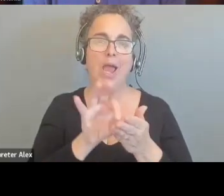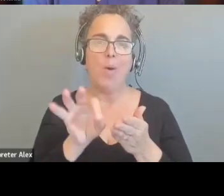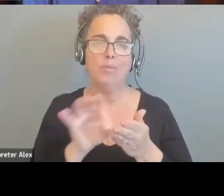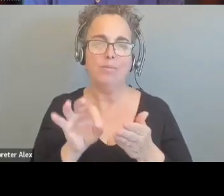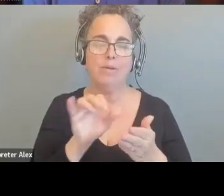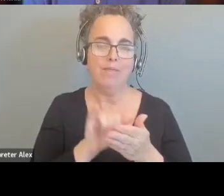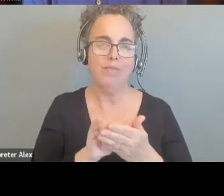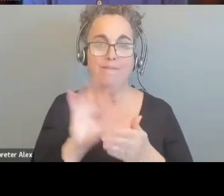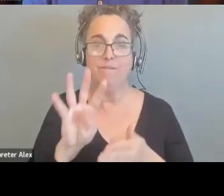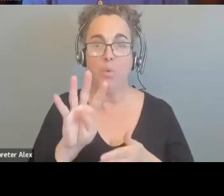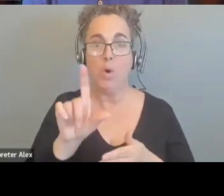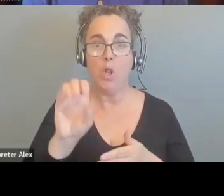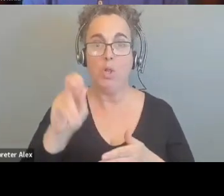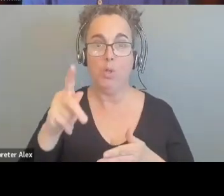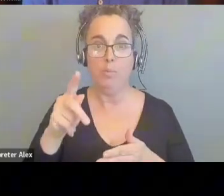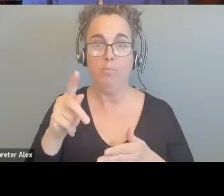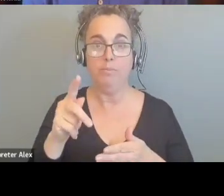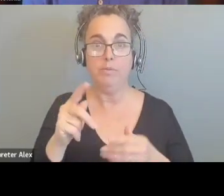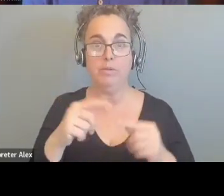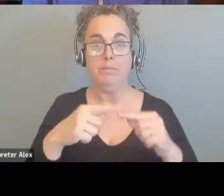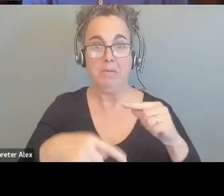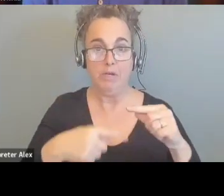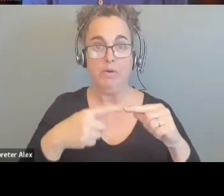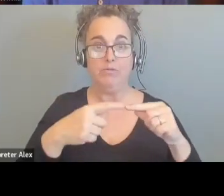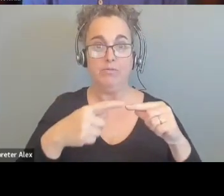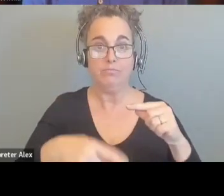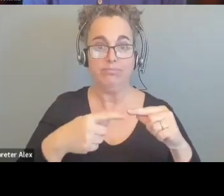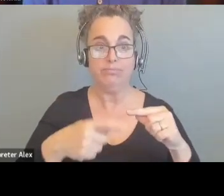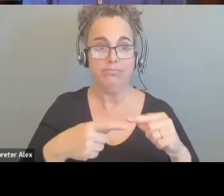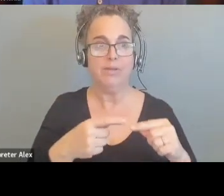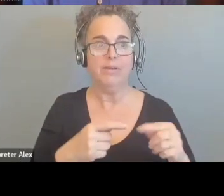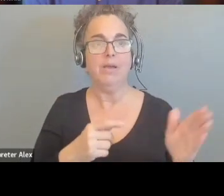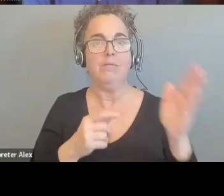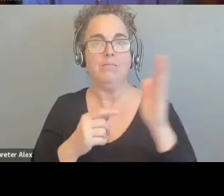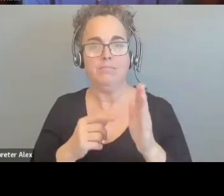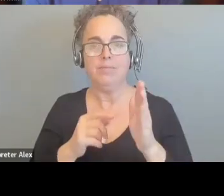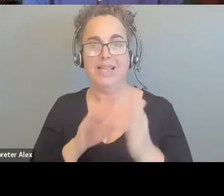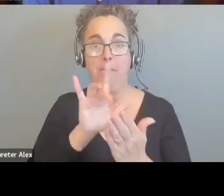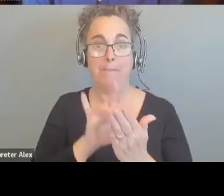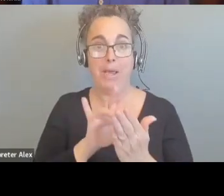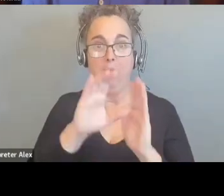In the middle we can see a call frame block call frames are